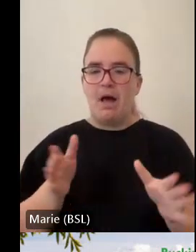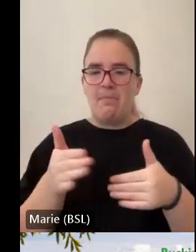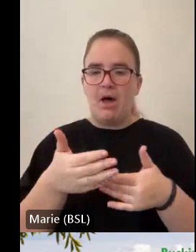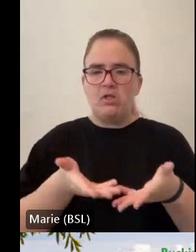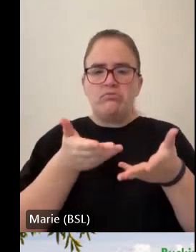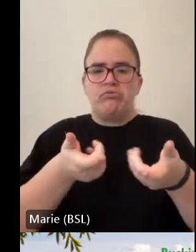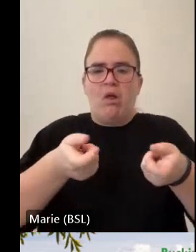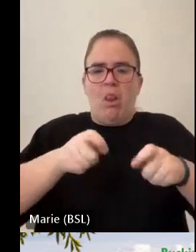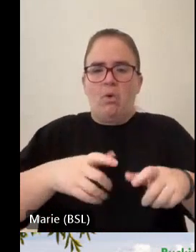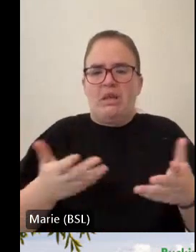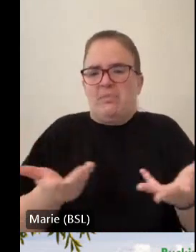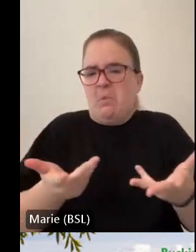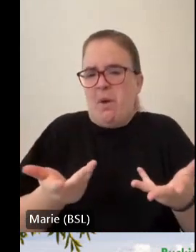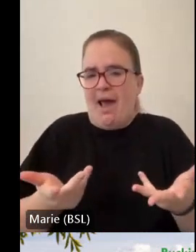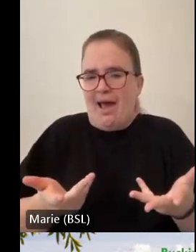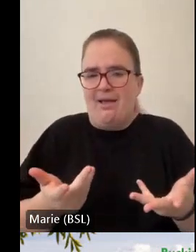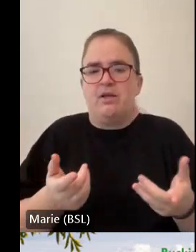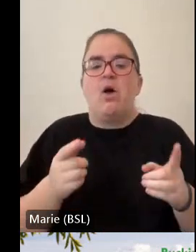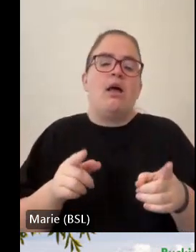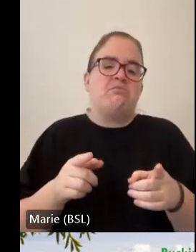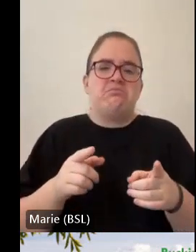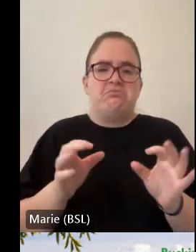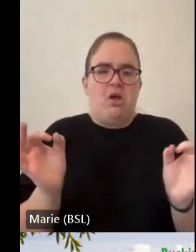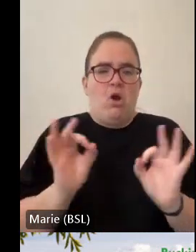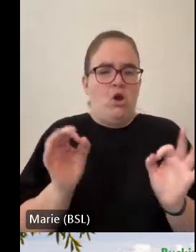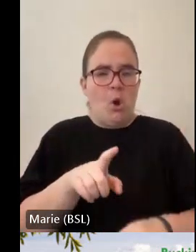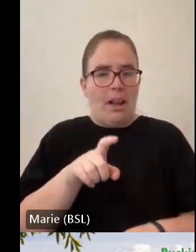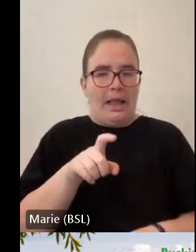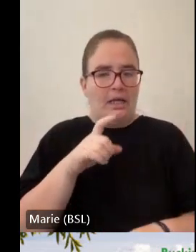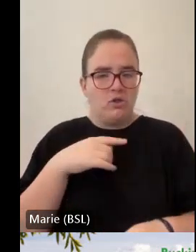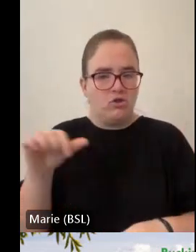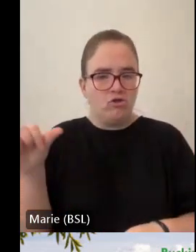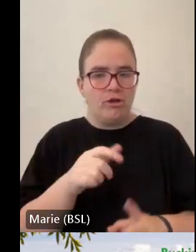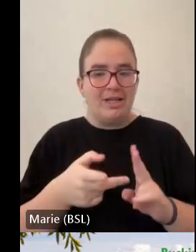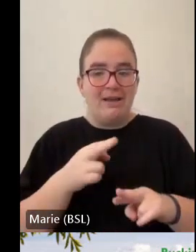And of course, you know Nick, no link should be clicked on unless